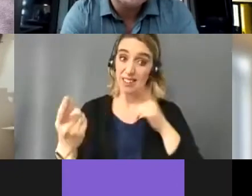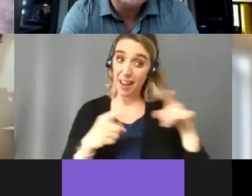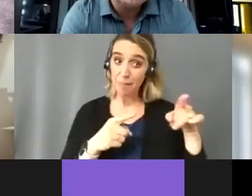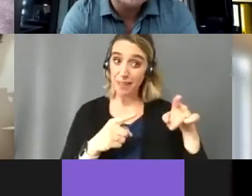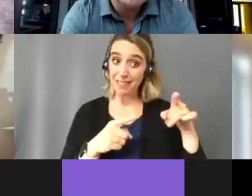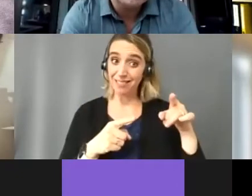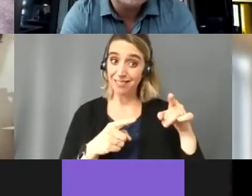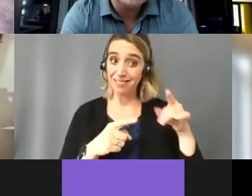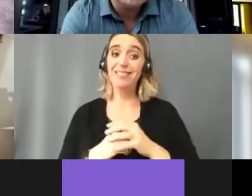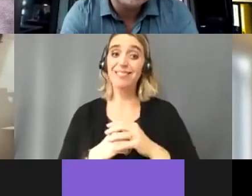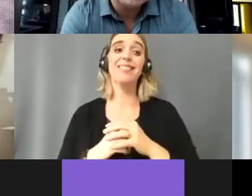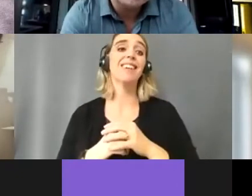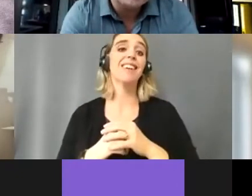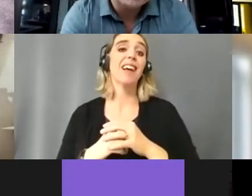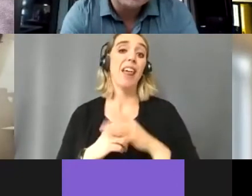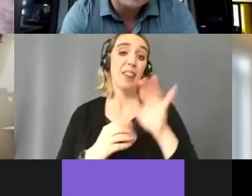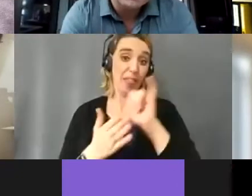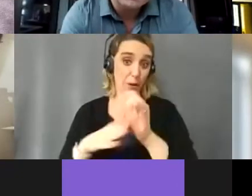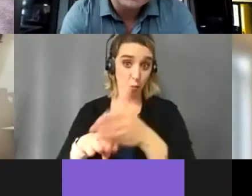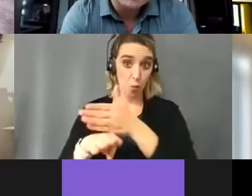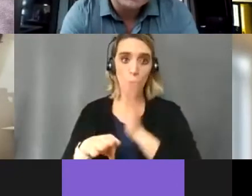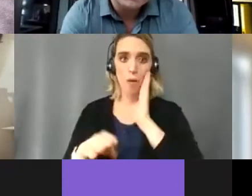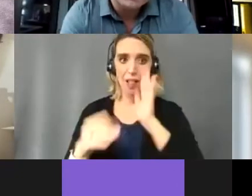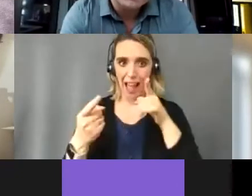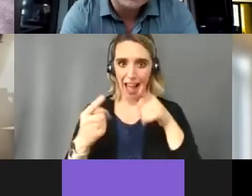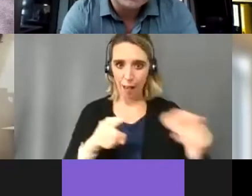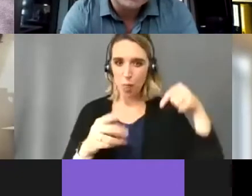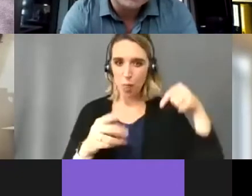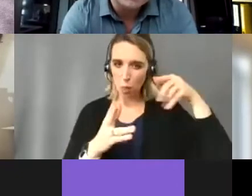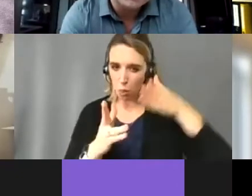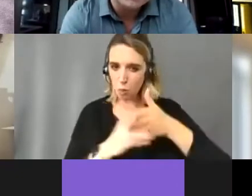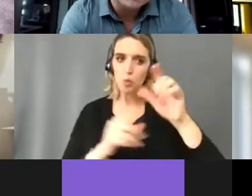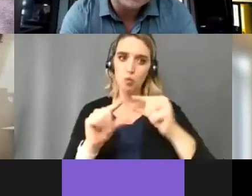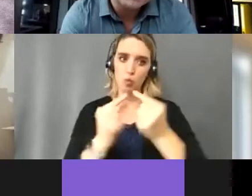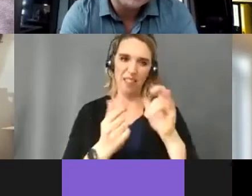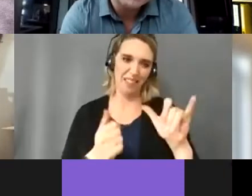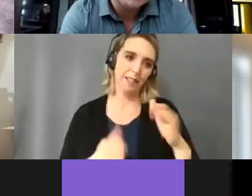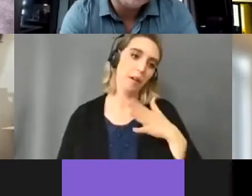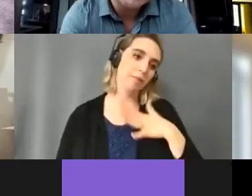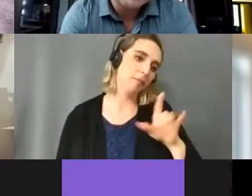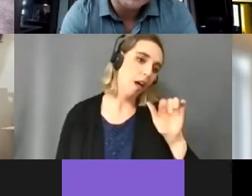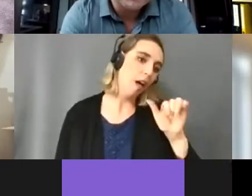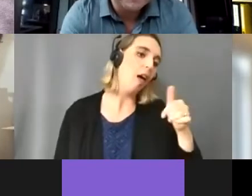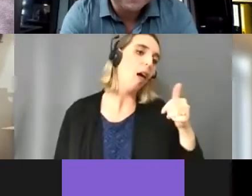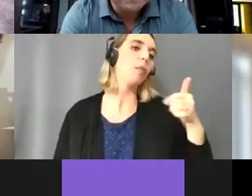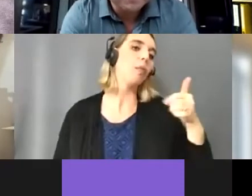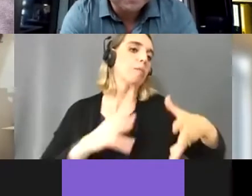The other disclaimer, I want to make, I don't have a disclaimer side, but I'm gonna add one here,